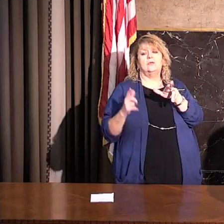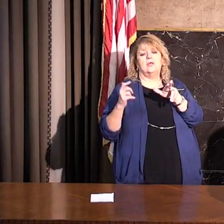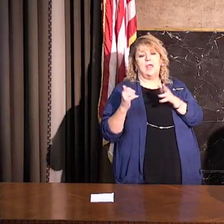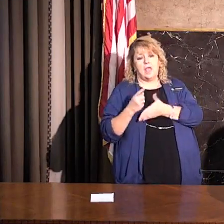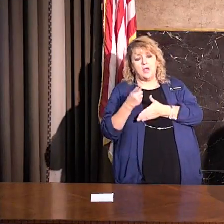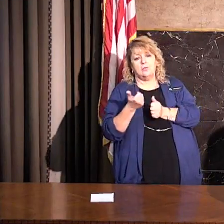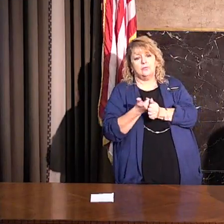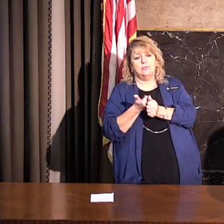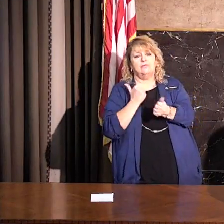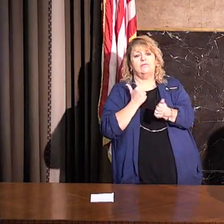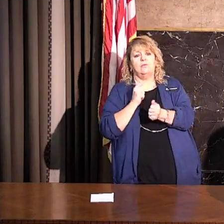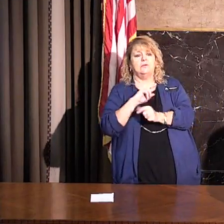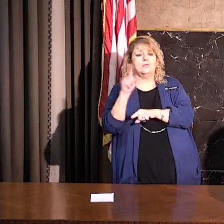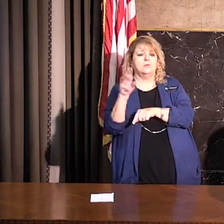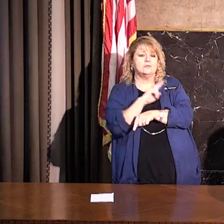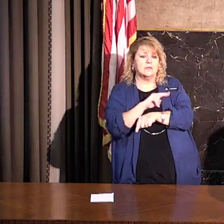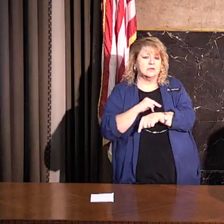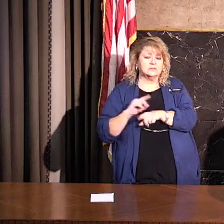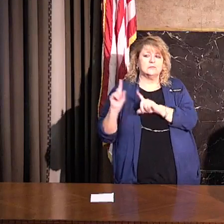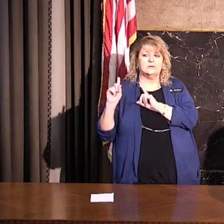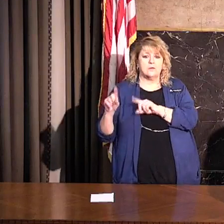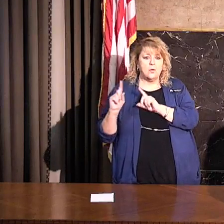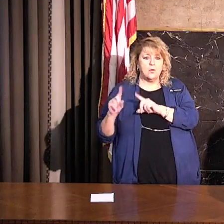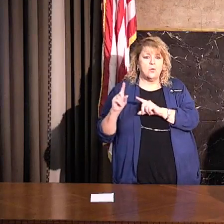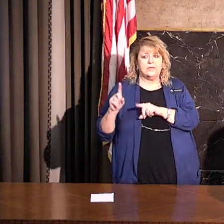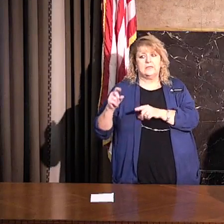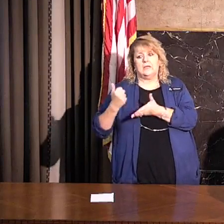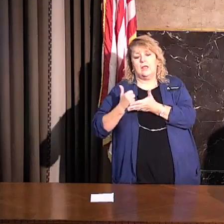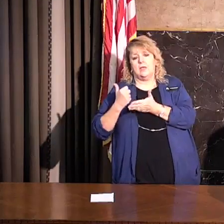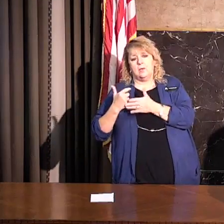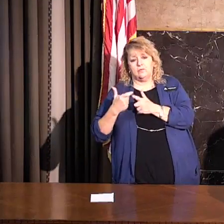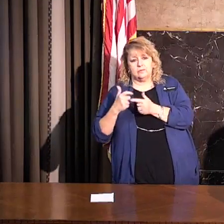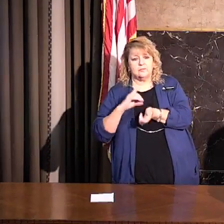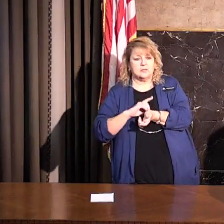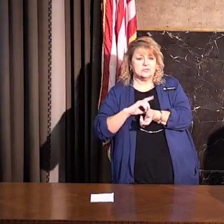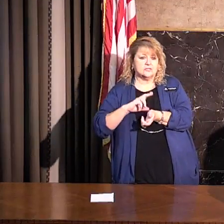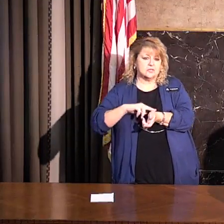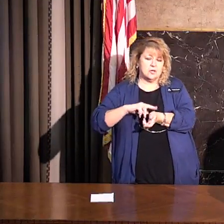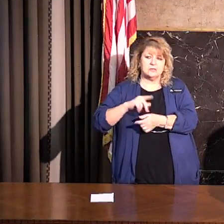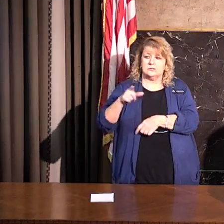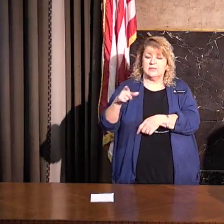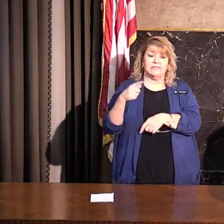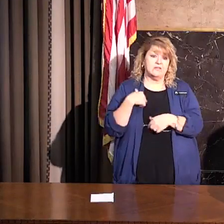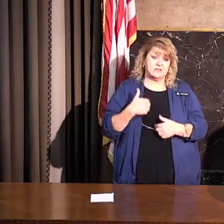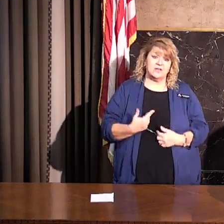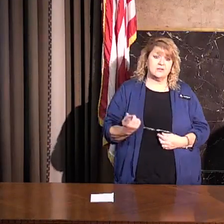extremely important uh and and so please do that. They're